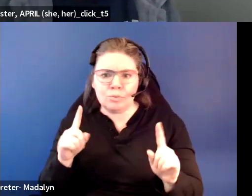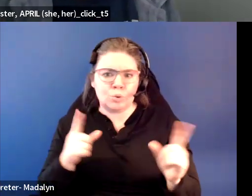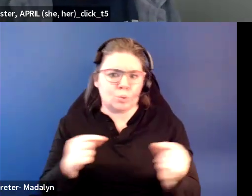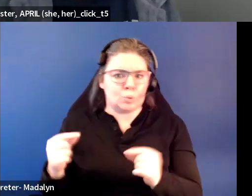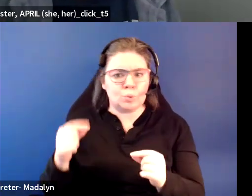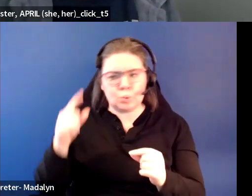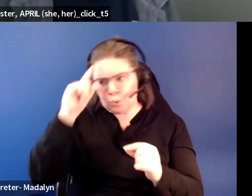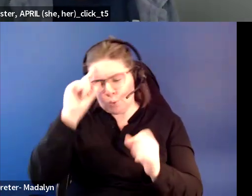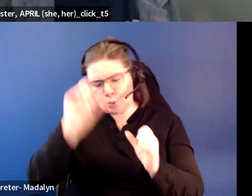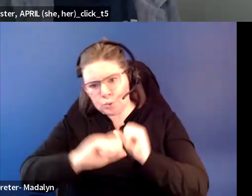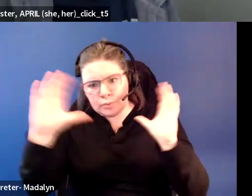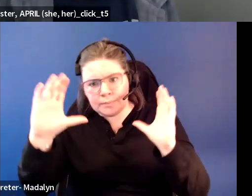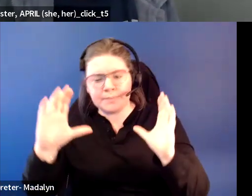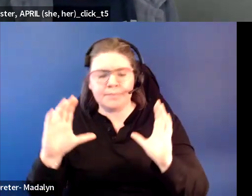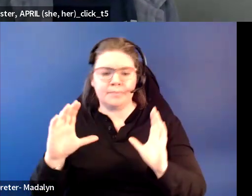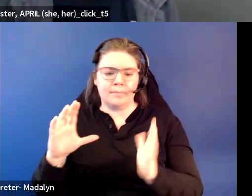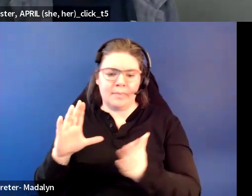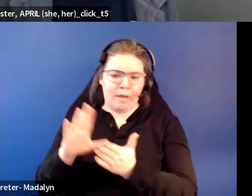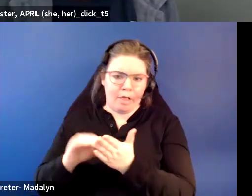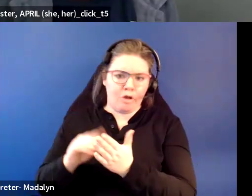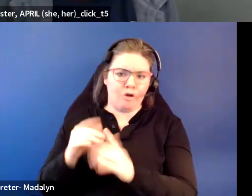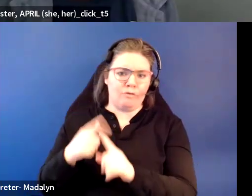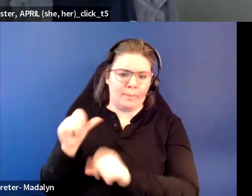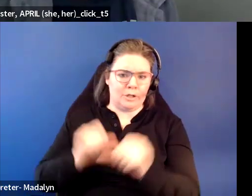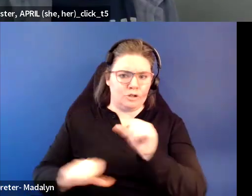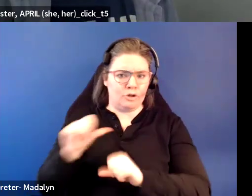Sierra Royster, APRIL (she, her): learning from each other in that manner.